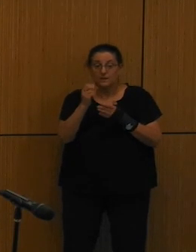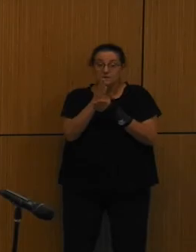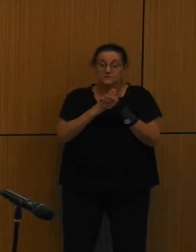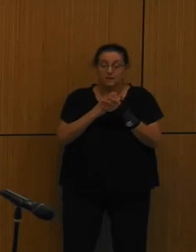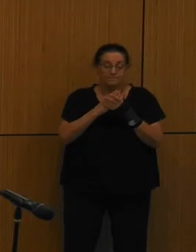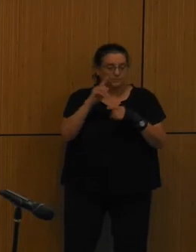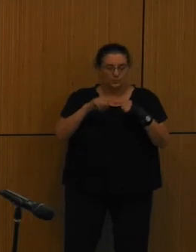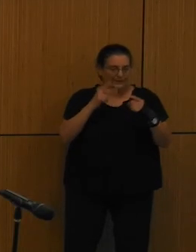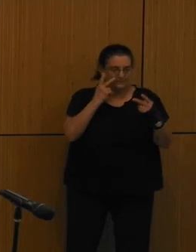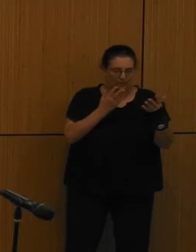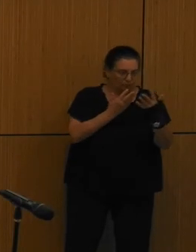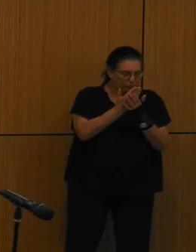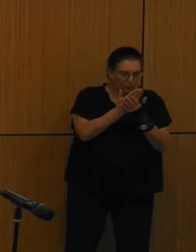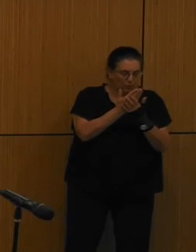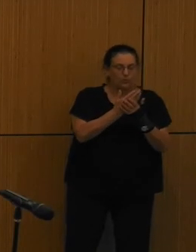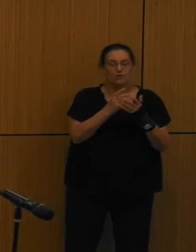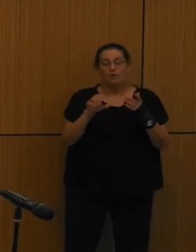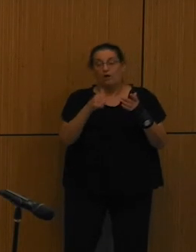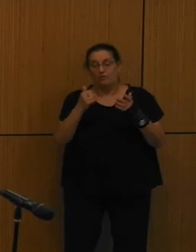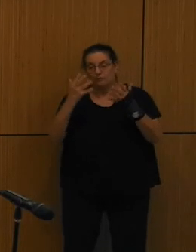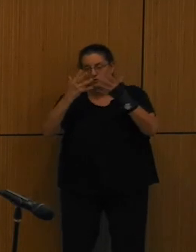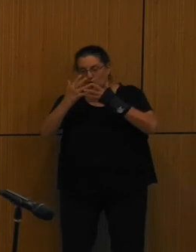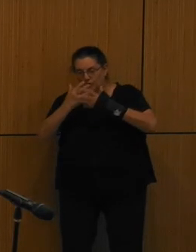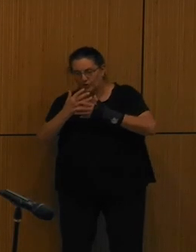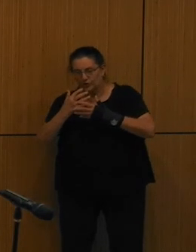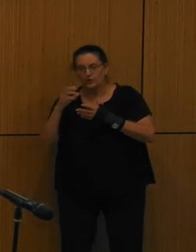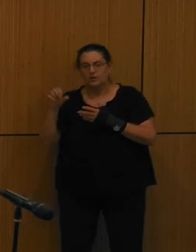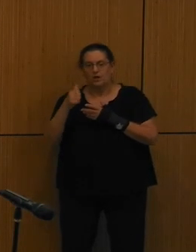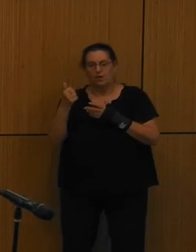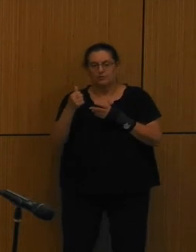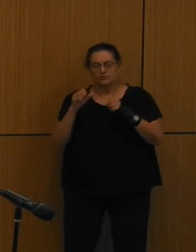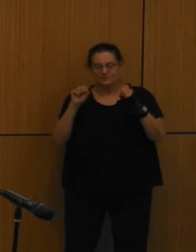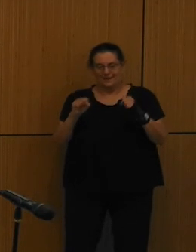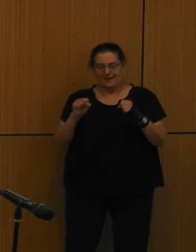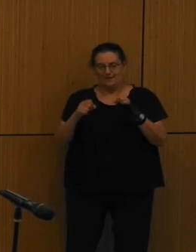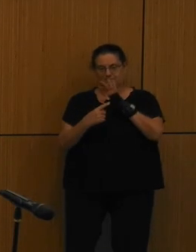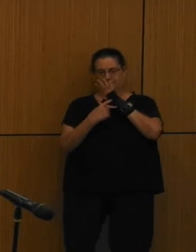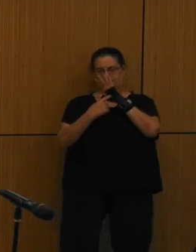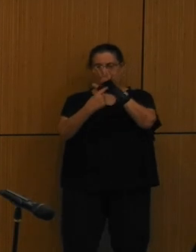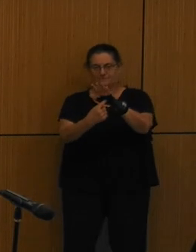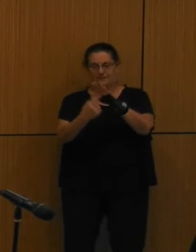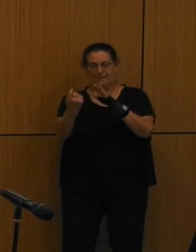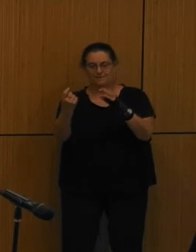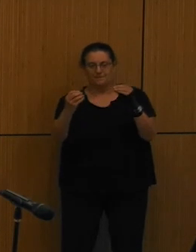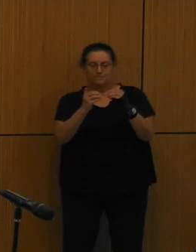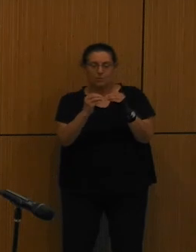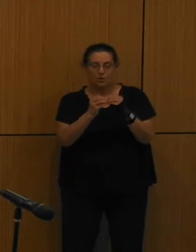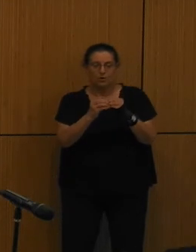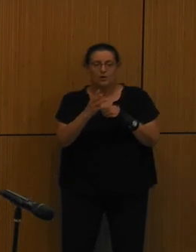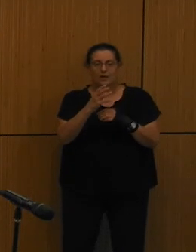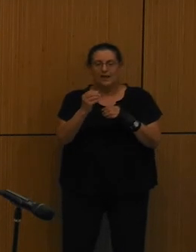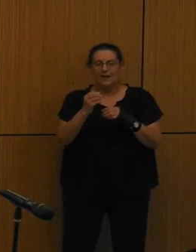Some are kind of, darker and seem to stand out. They're kind of in the microscope.